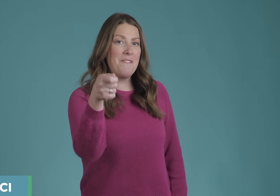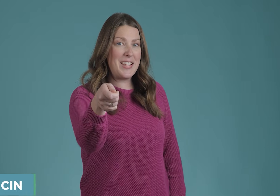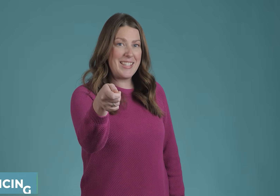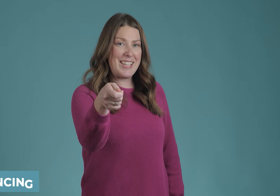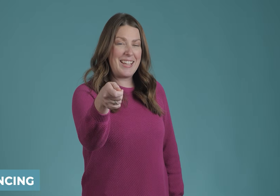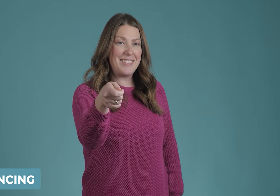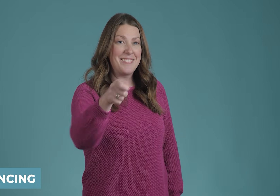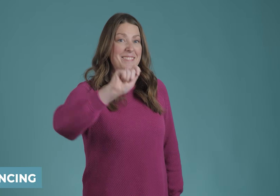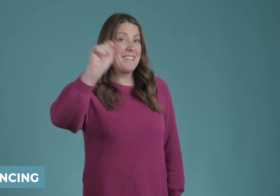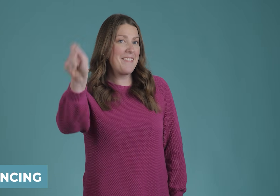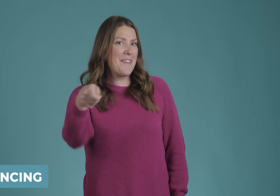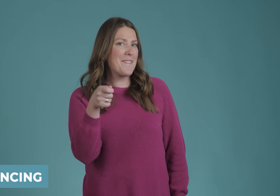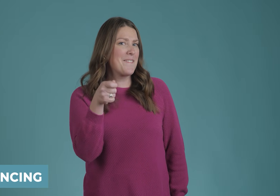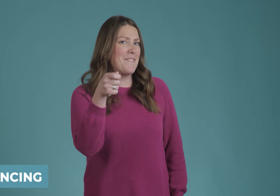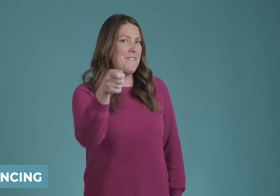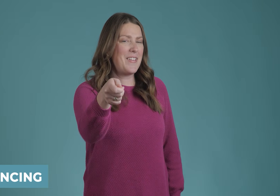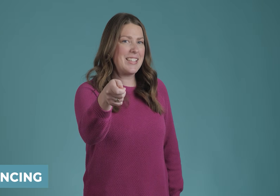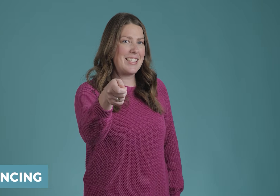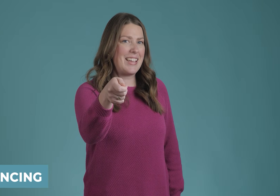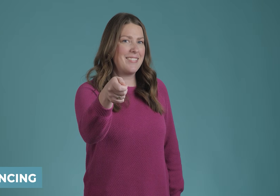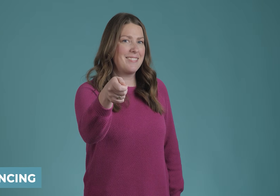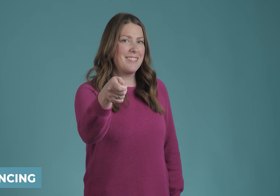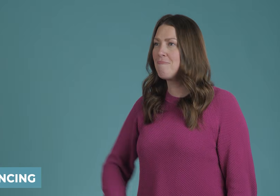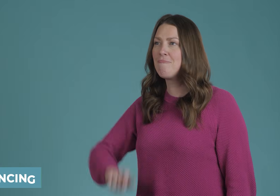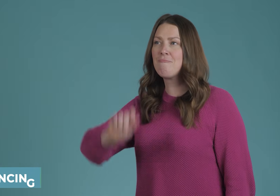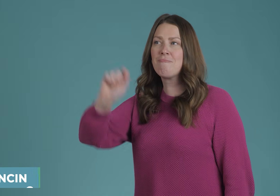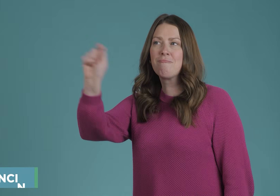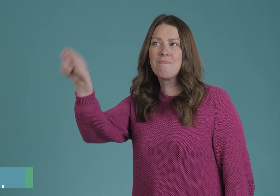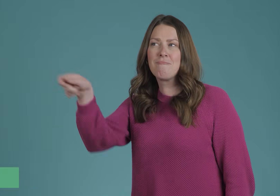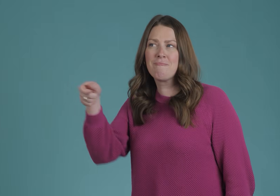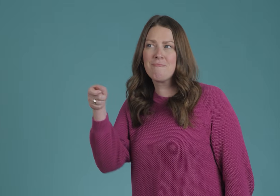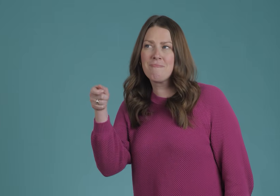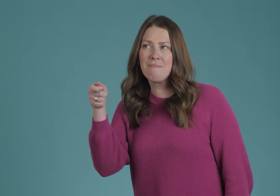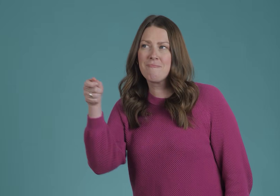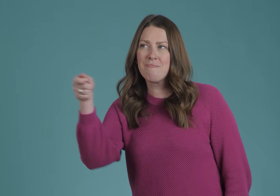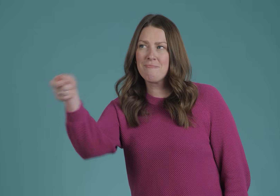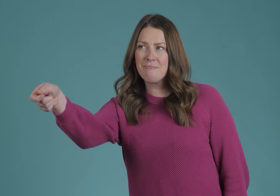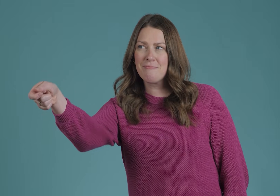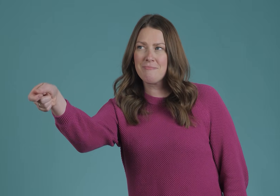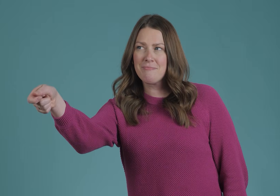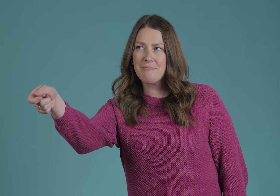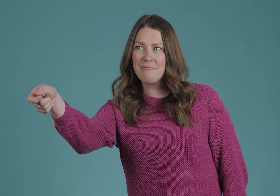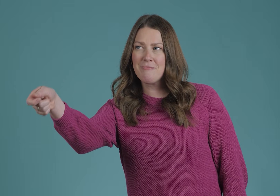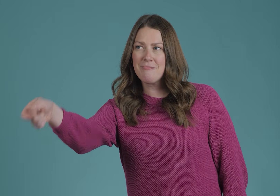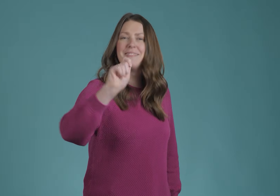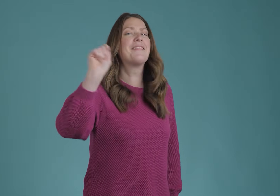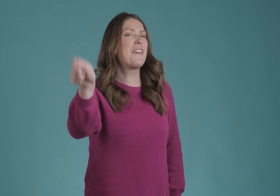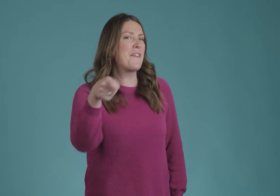Fencing. This looks like you are fencing.